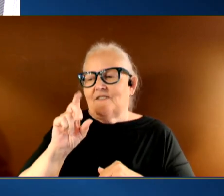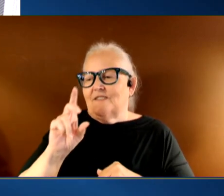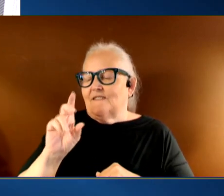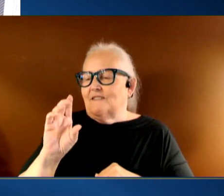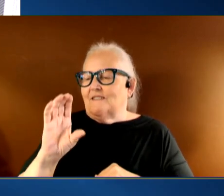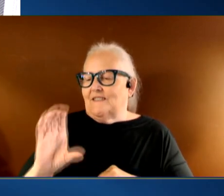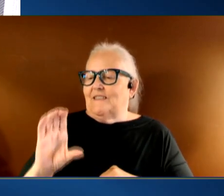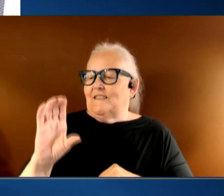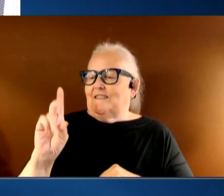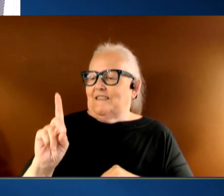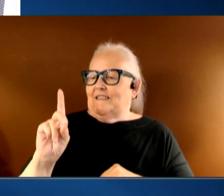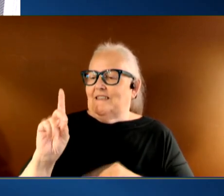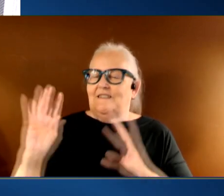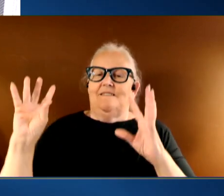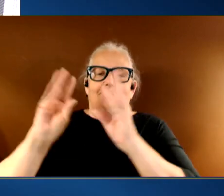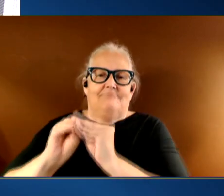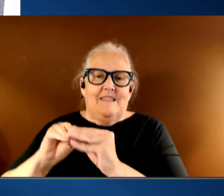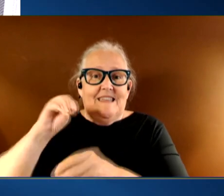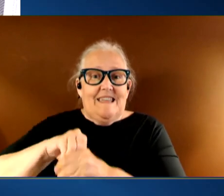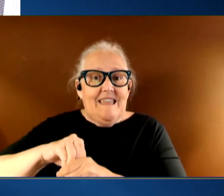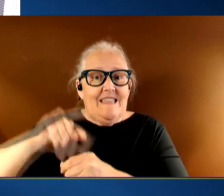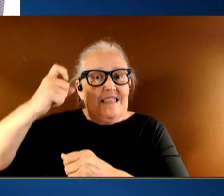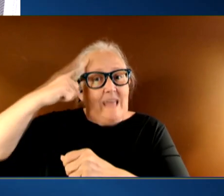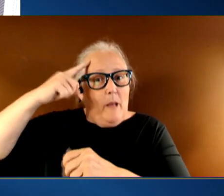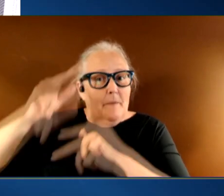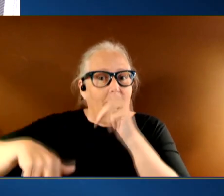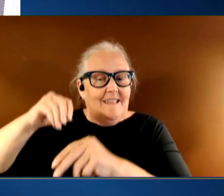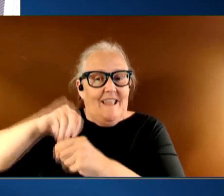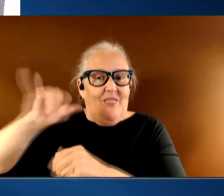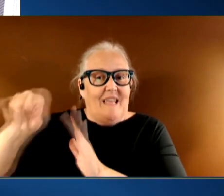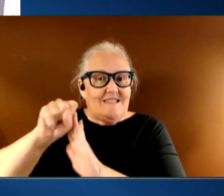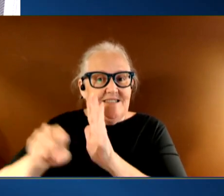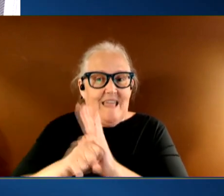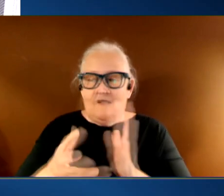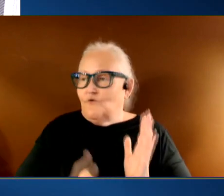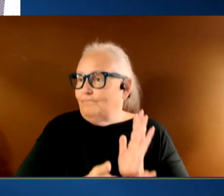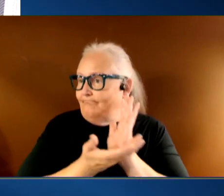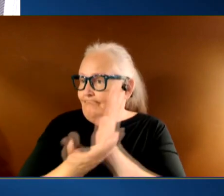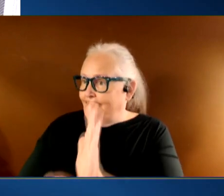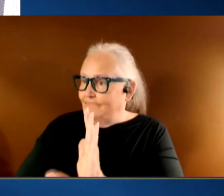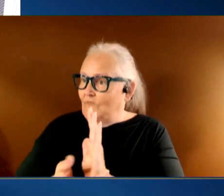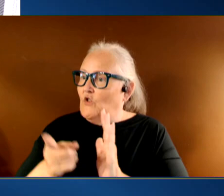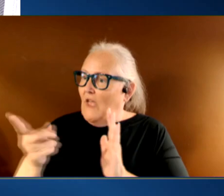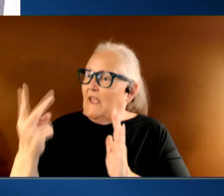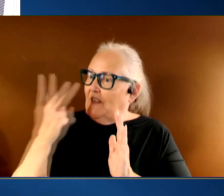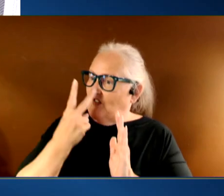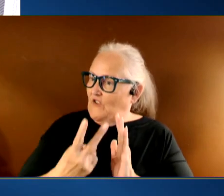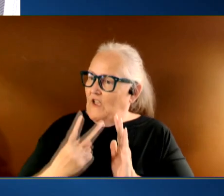And so, some advocacy folks that are part of our SCDC network through their organizations